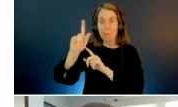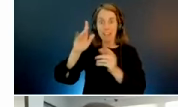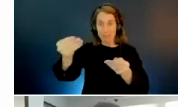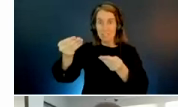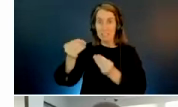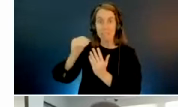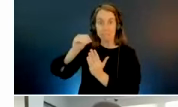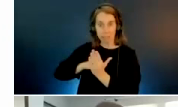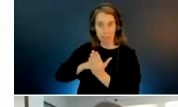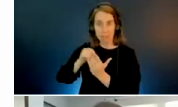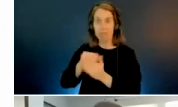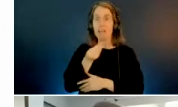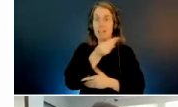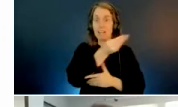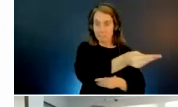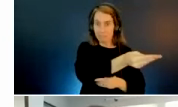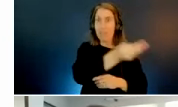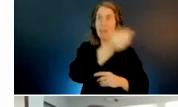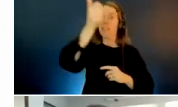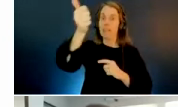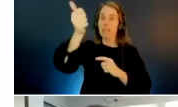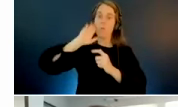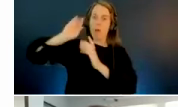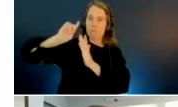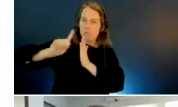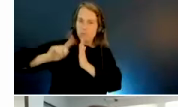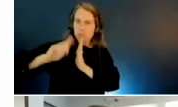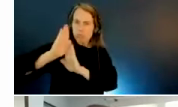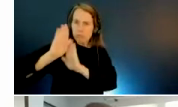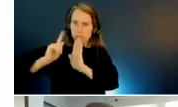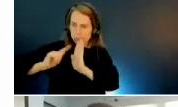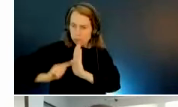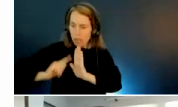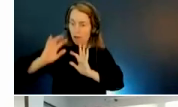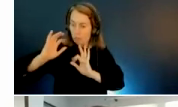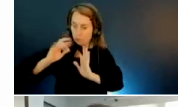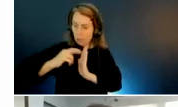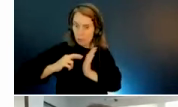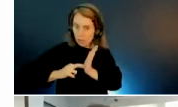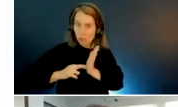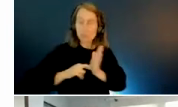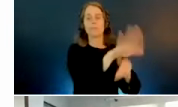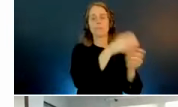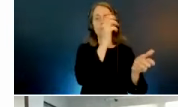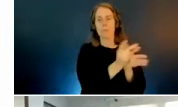you are who they who you say you are um so please know that that is your right to cast that kind of